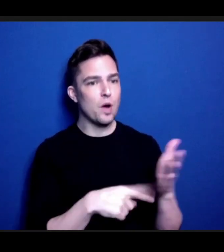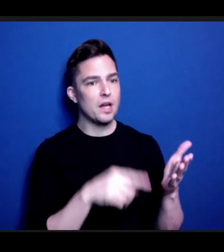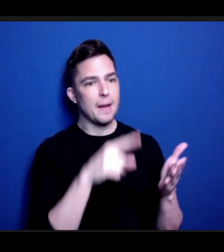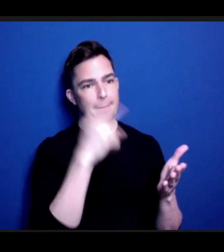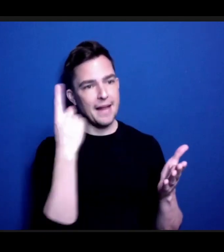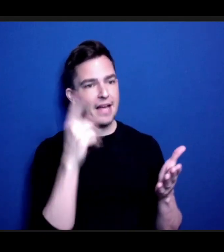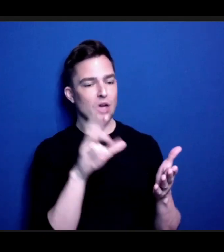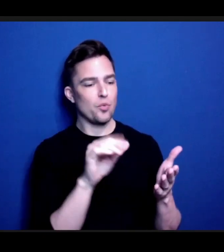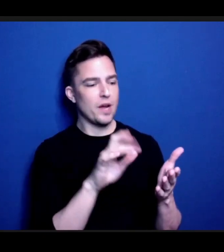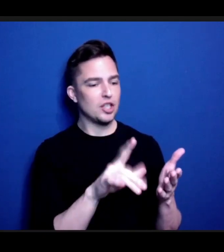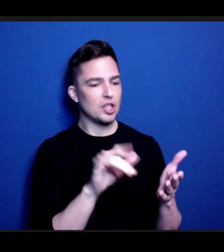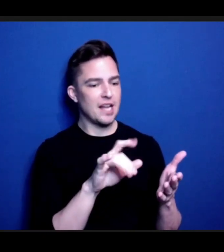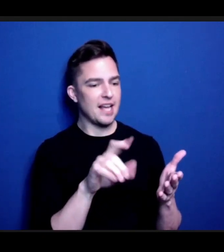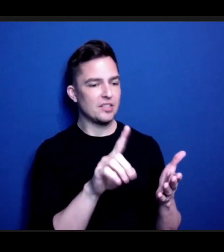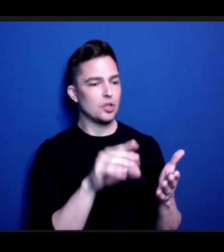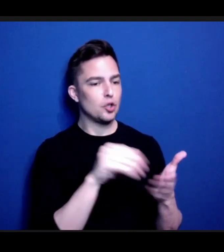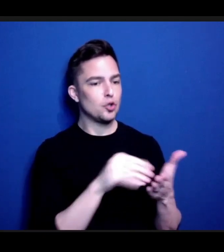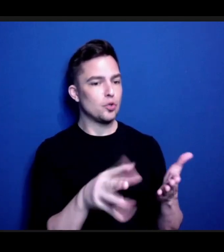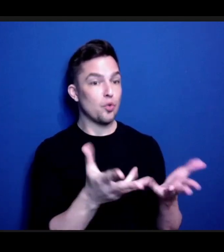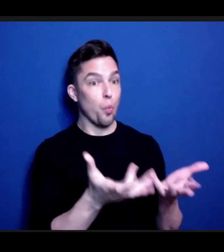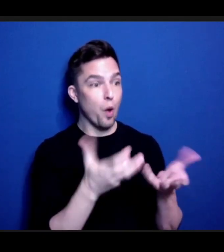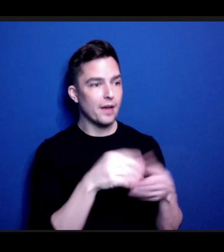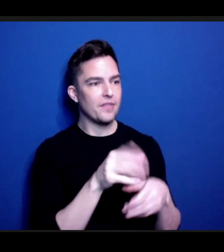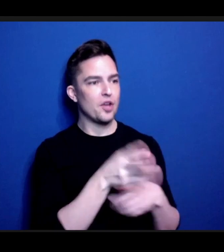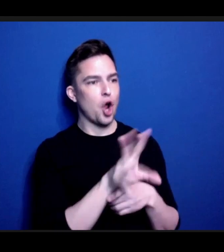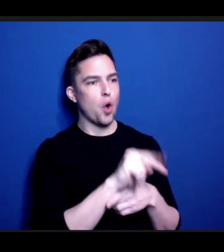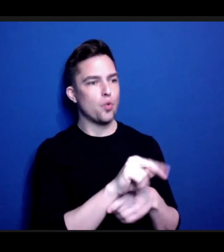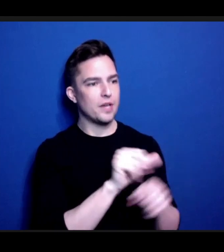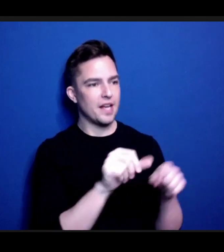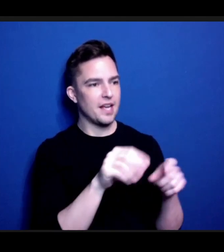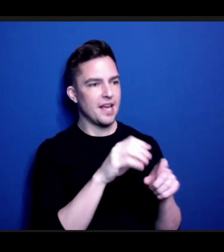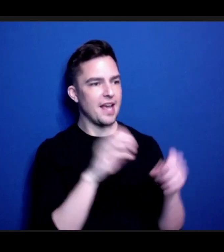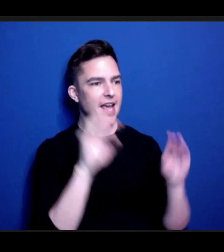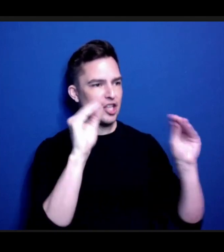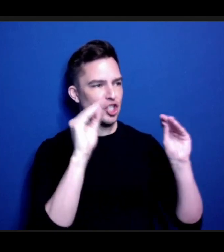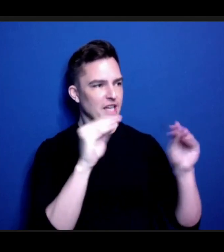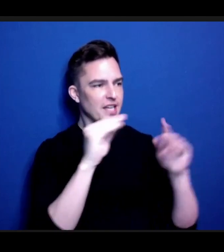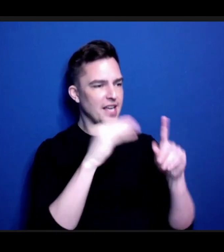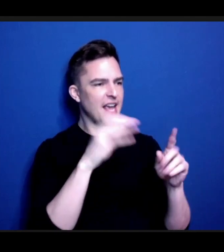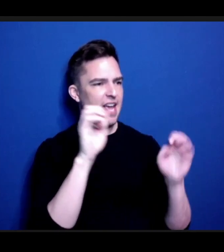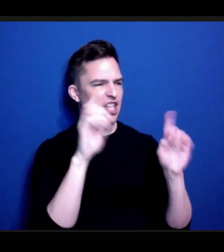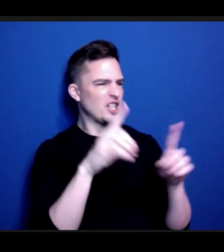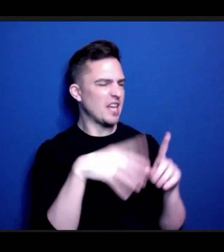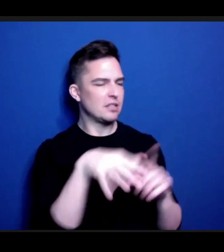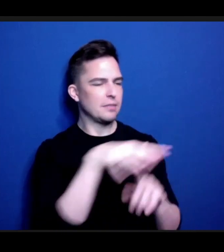students want in their own education space. So I think that that's a very interesting dynamic that we find ourselves in.